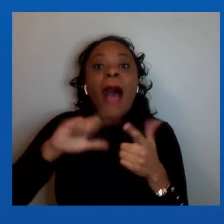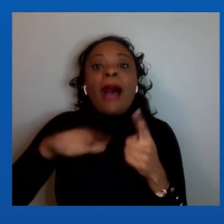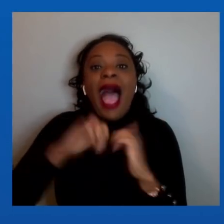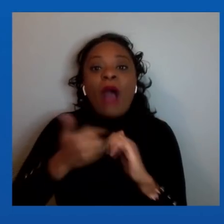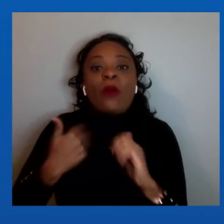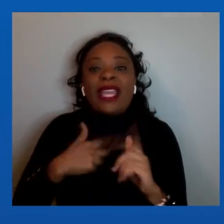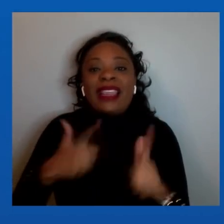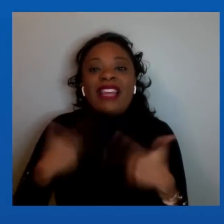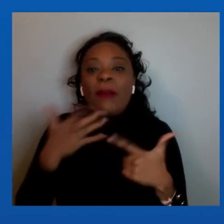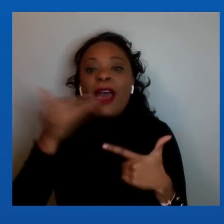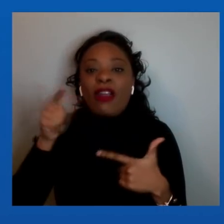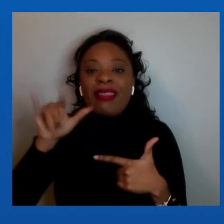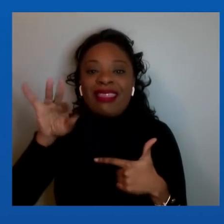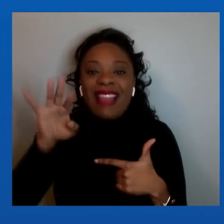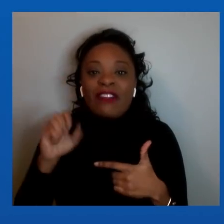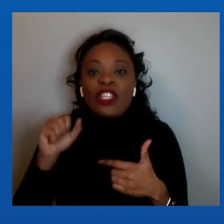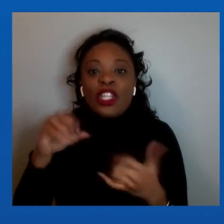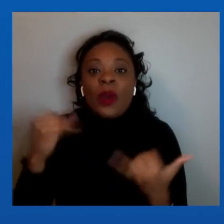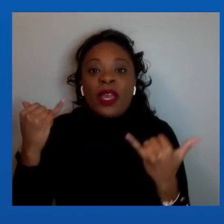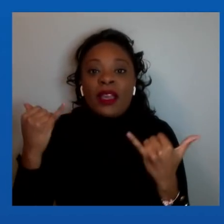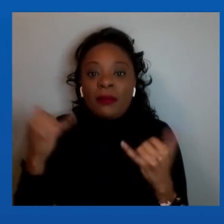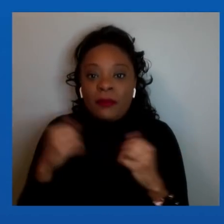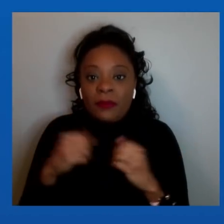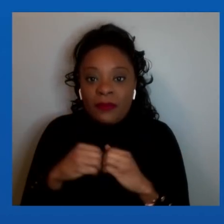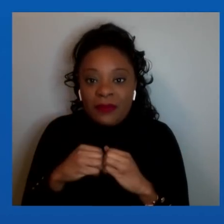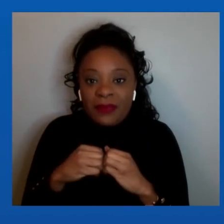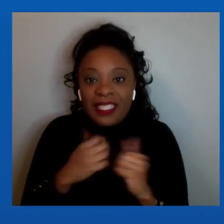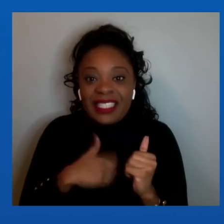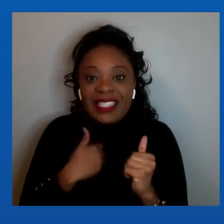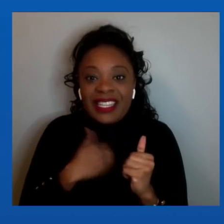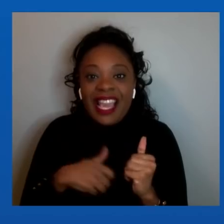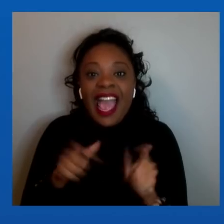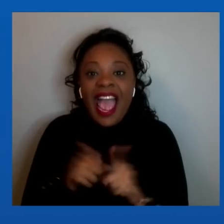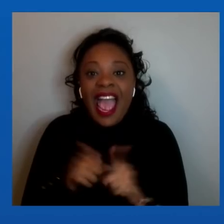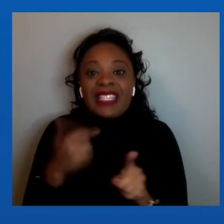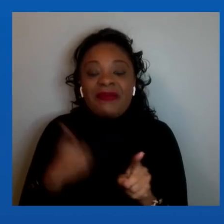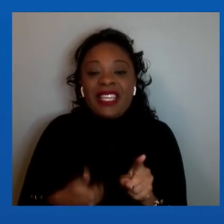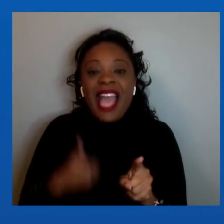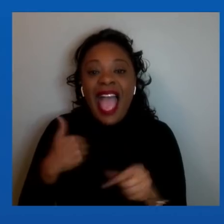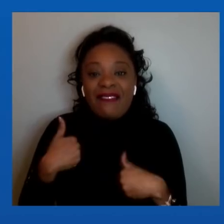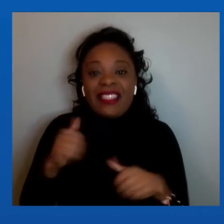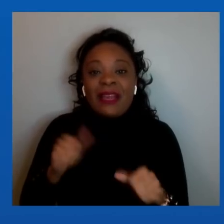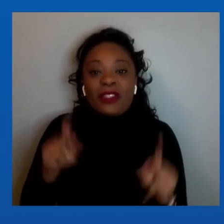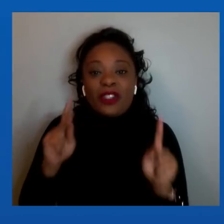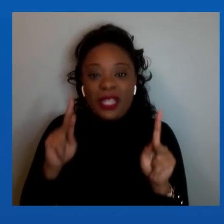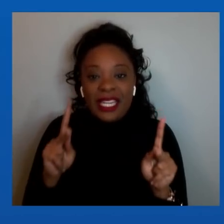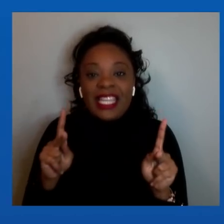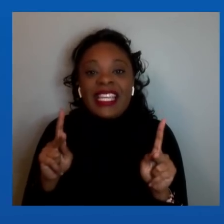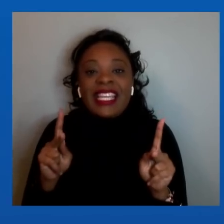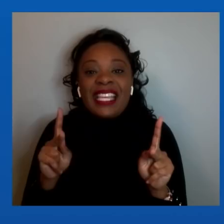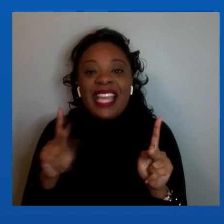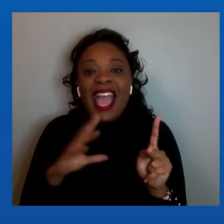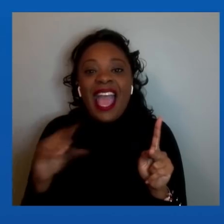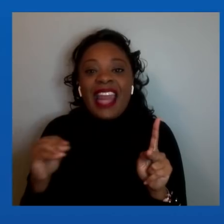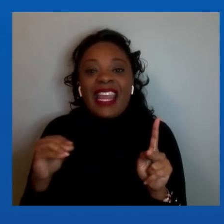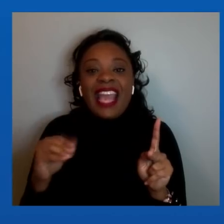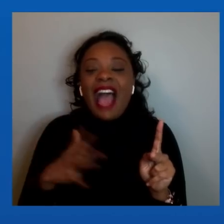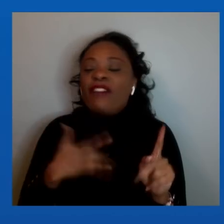So as I'm sorry as we've been having this opportunity and it's an honor, I really appreciate her.